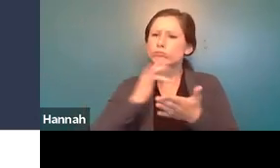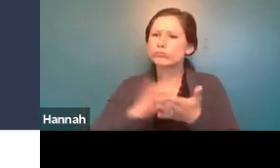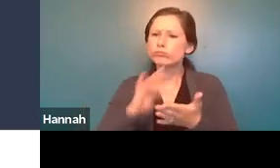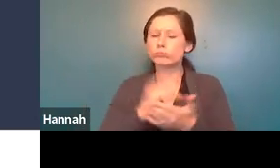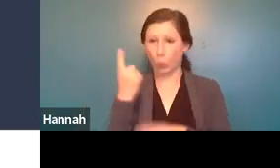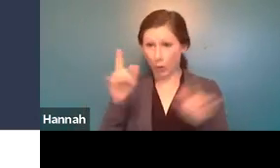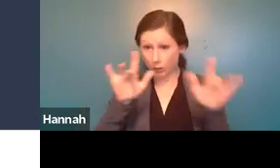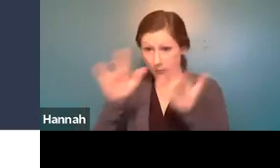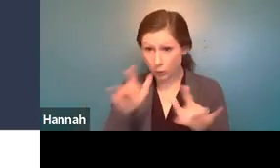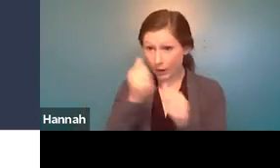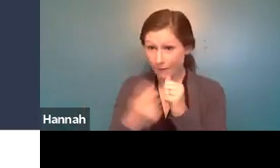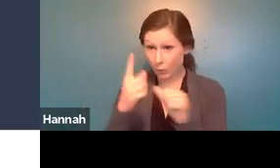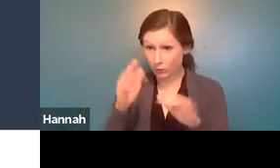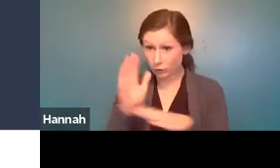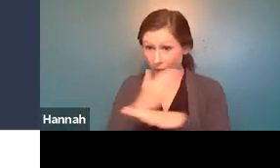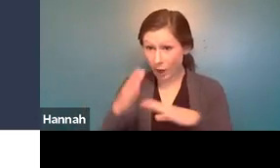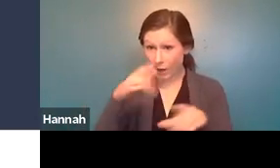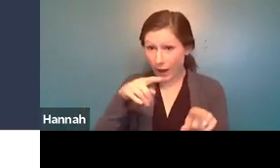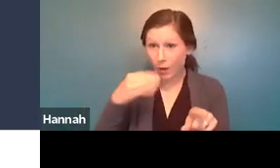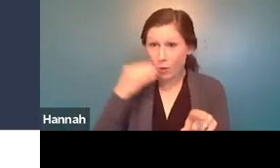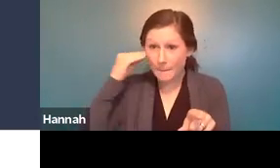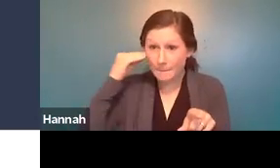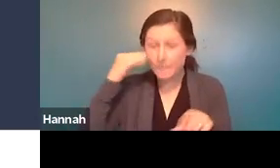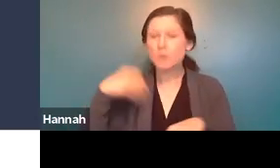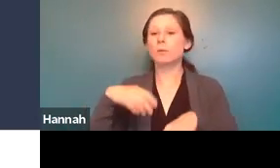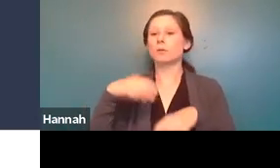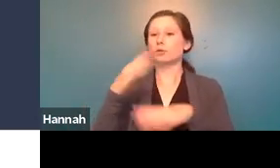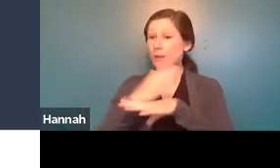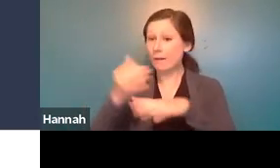Are they using their phones and whatnot? The piece that we're